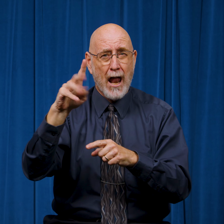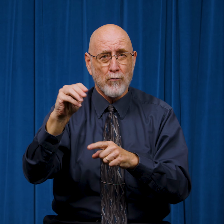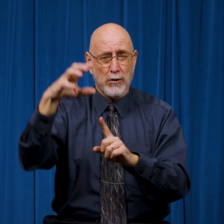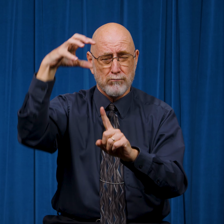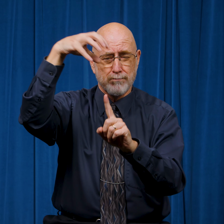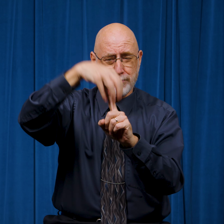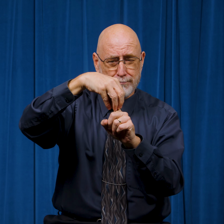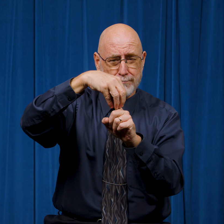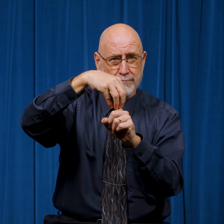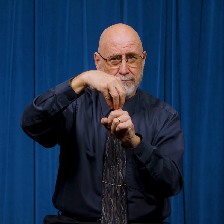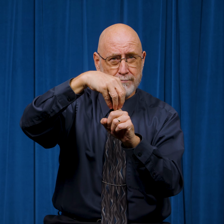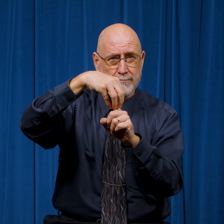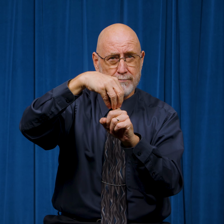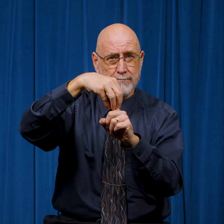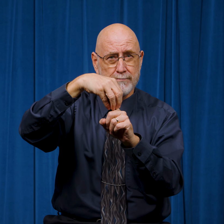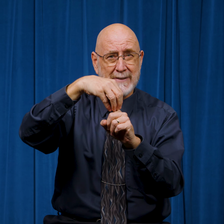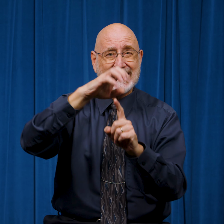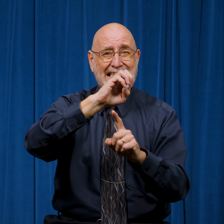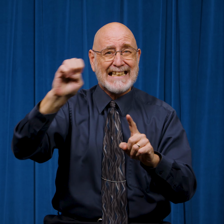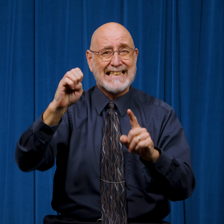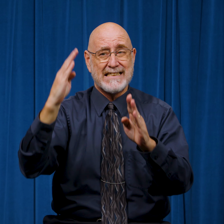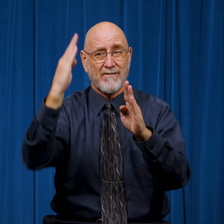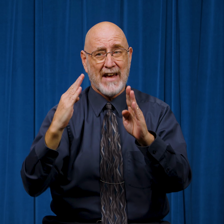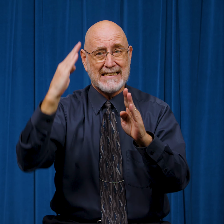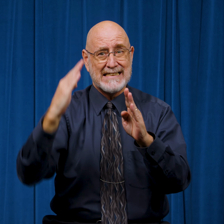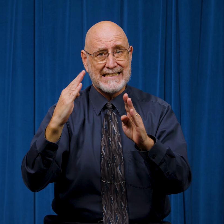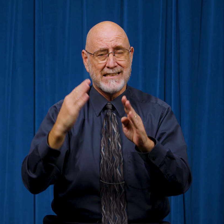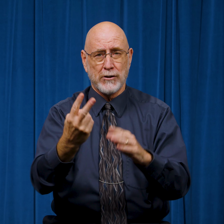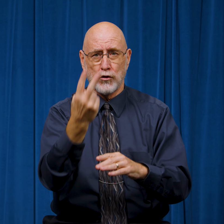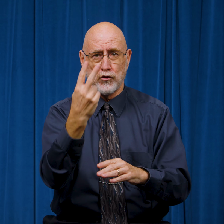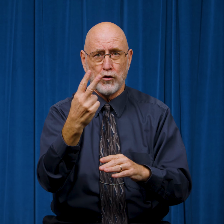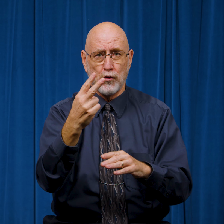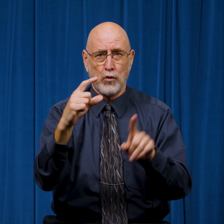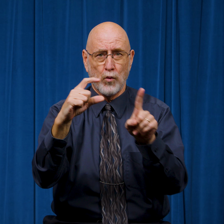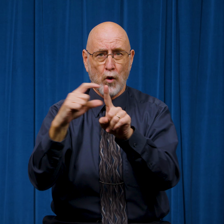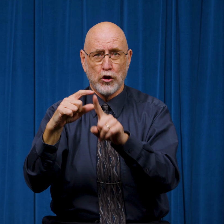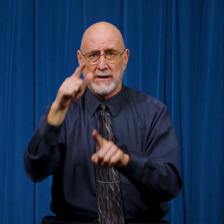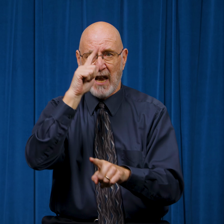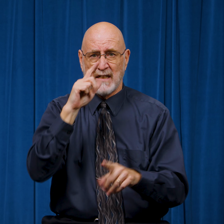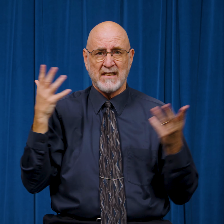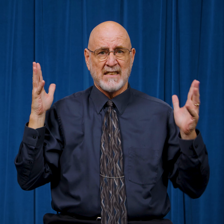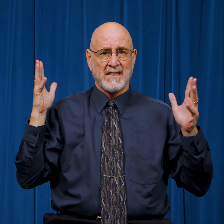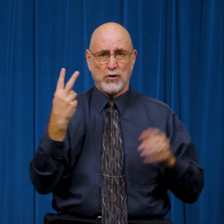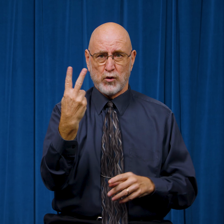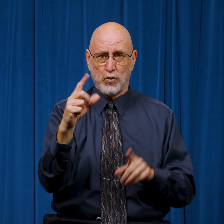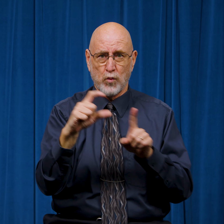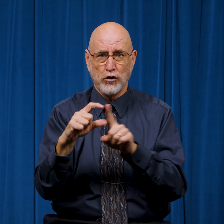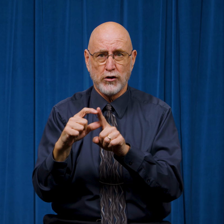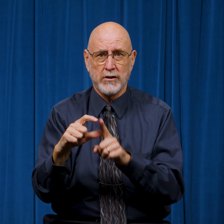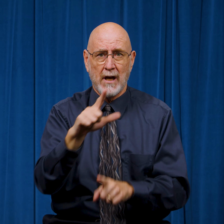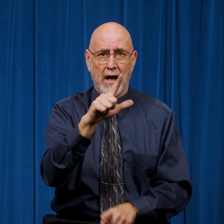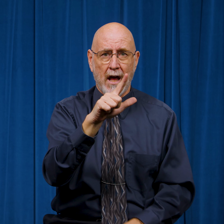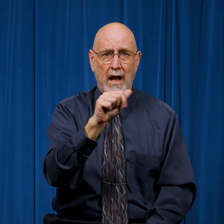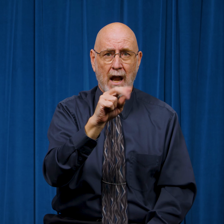that has on its east face two lone Latin words, "Laus Deo,"